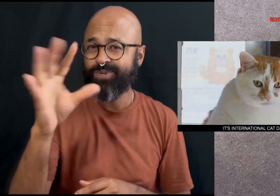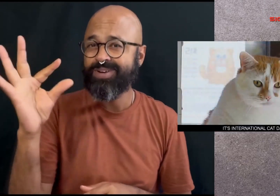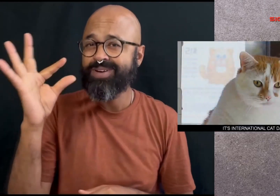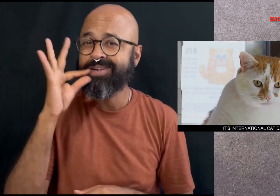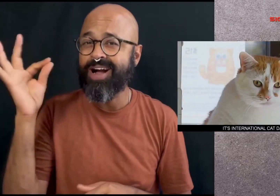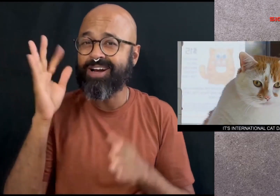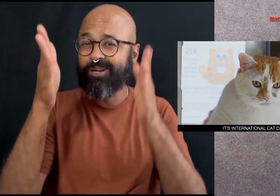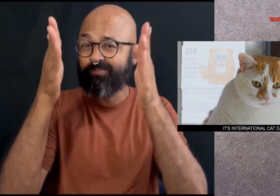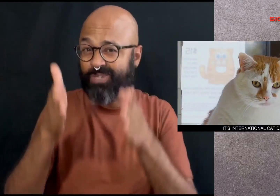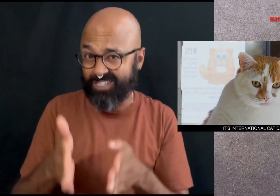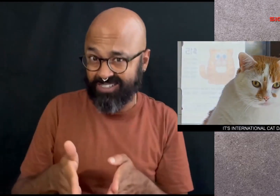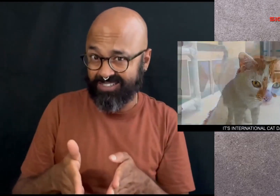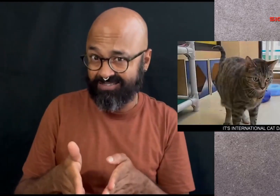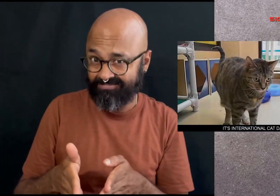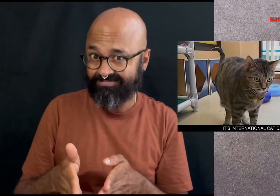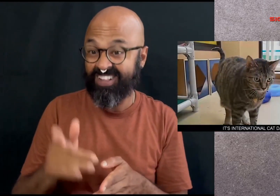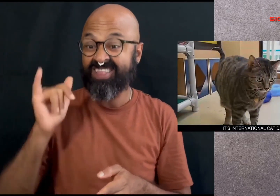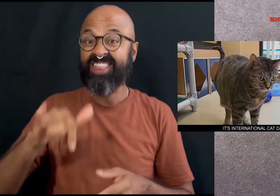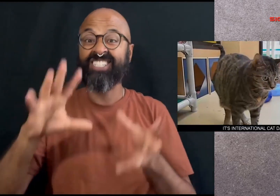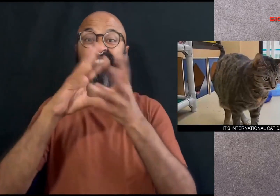If you're a cat person, this story is for you.